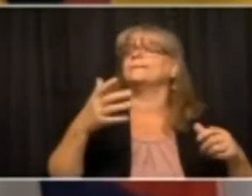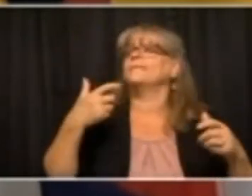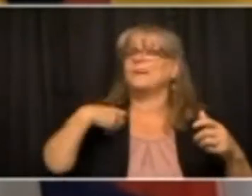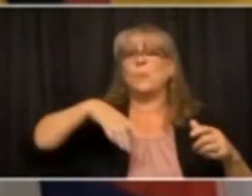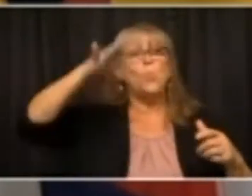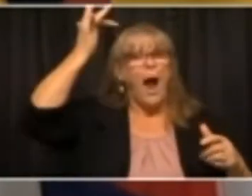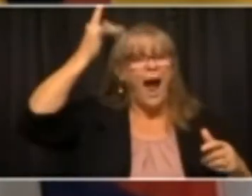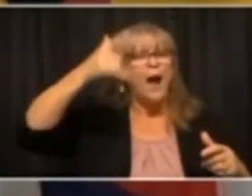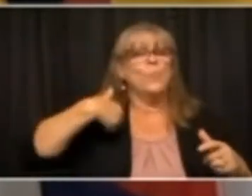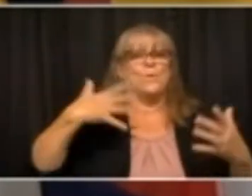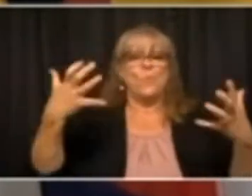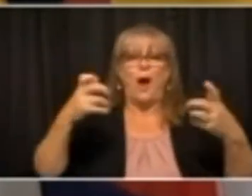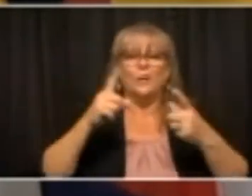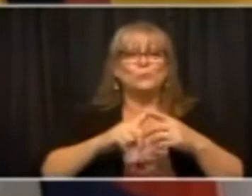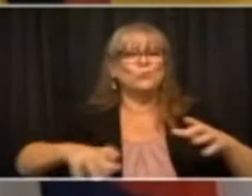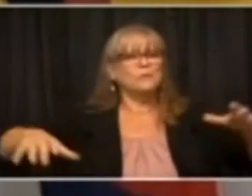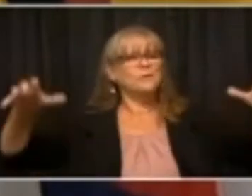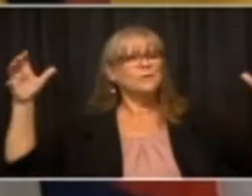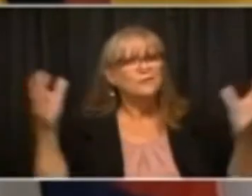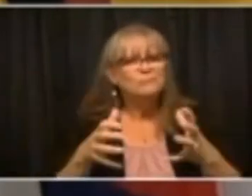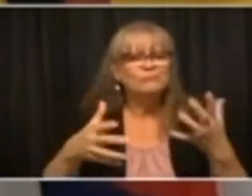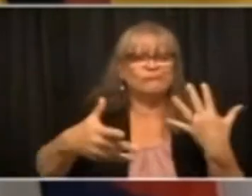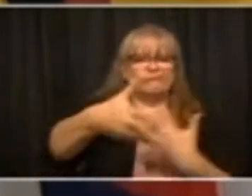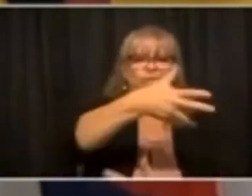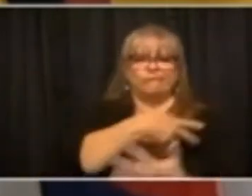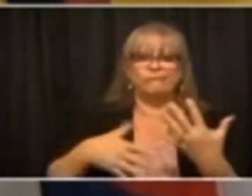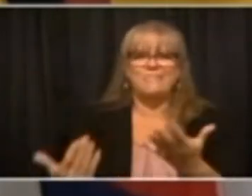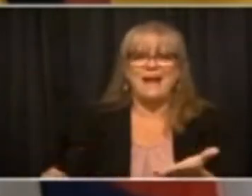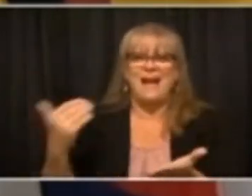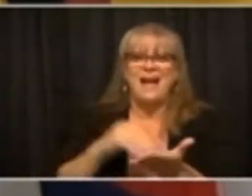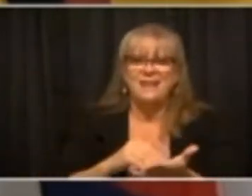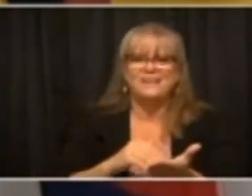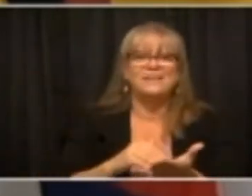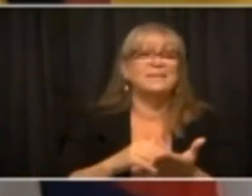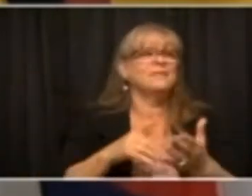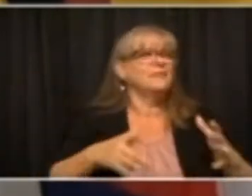events especially those rights of passage um